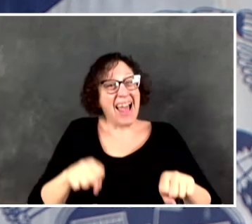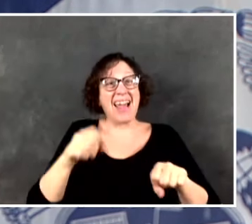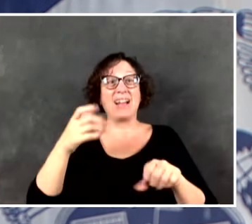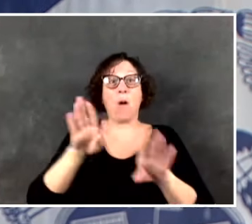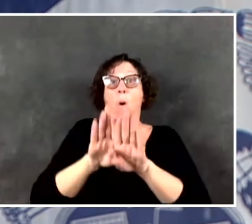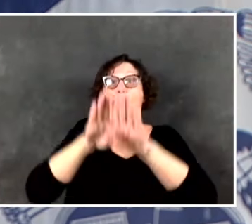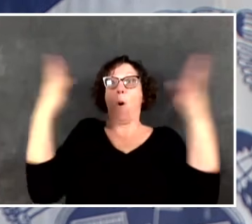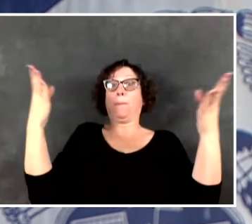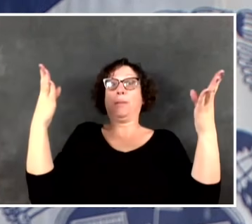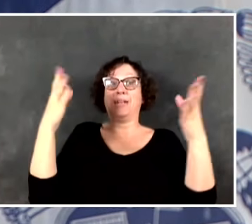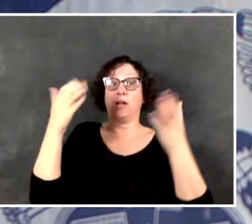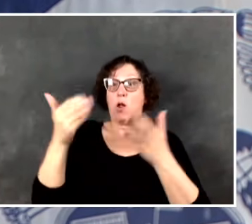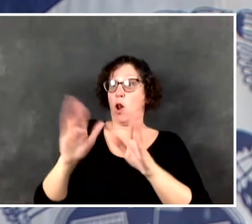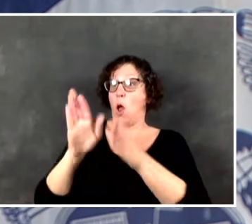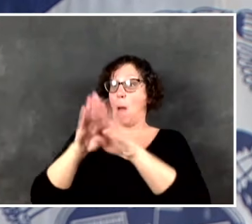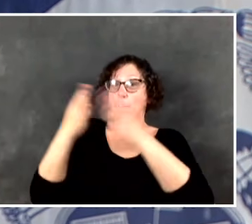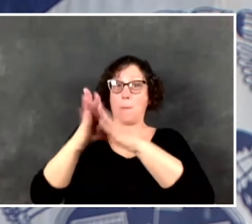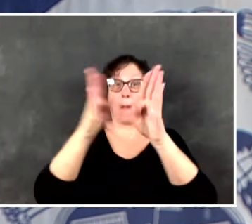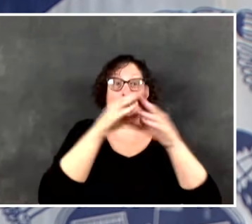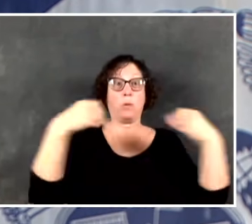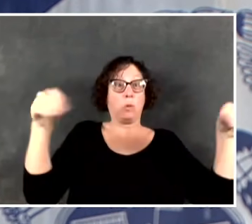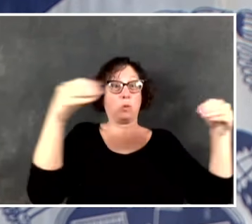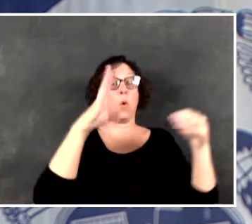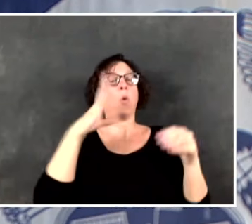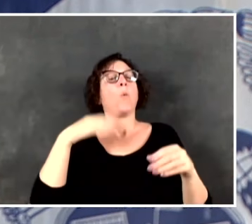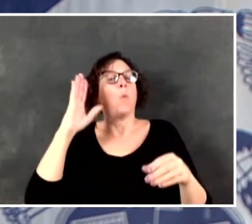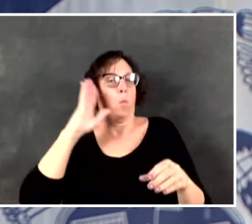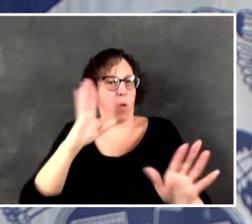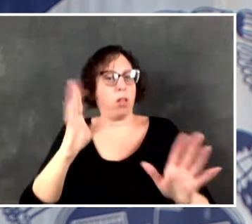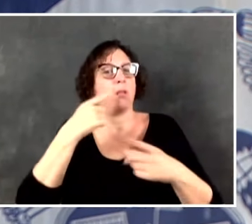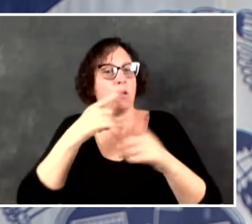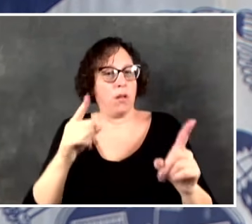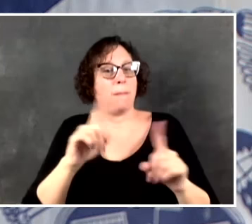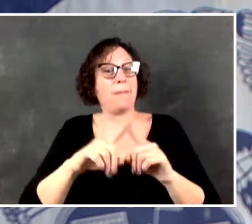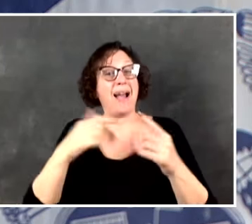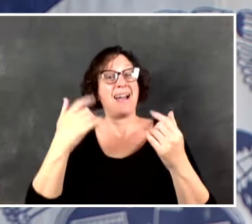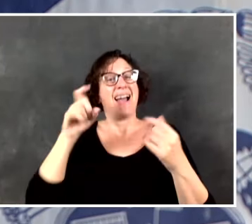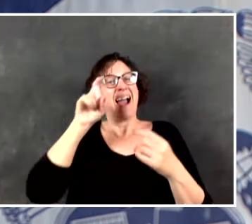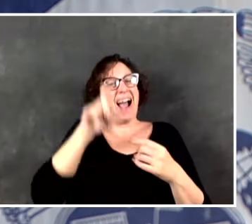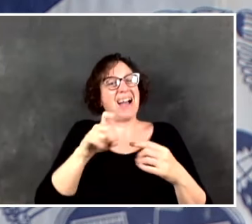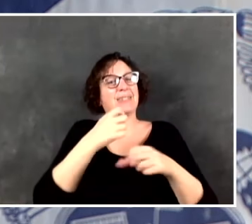AND LWIL. BUT WITH THE RIGHT ENFORCEMENT. WITH THE RIGHT GROUND RULES. SO WE'RE GOING TO